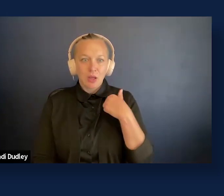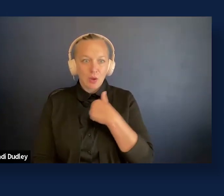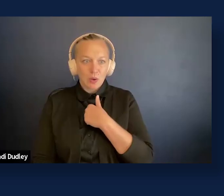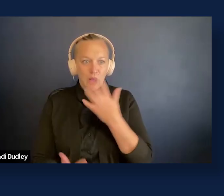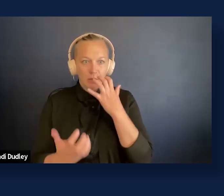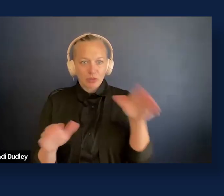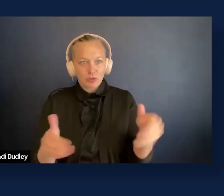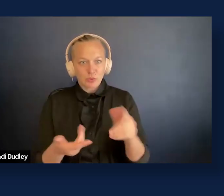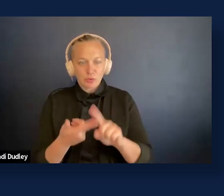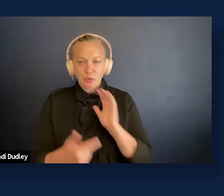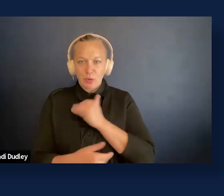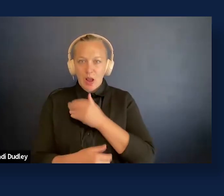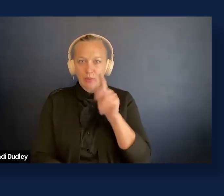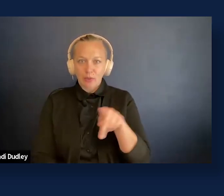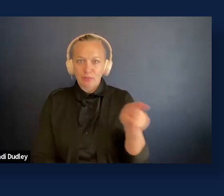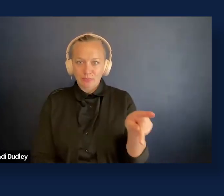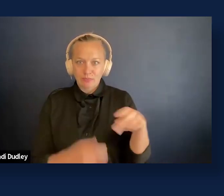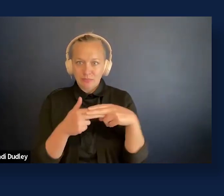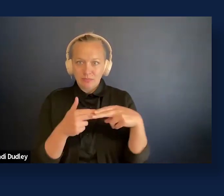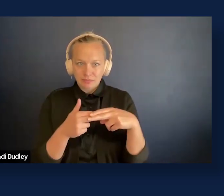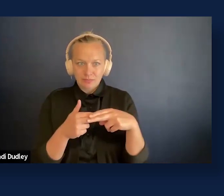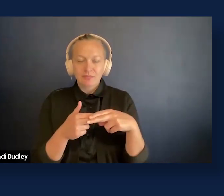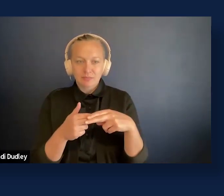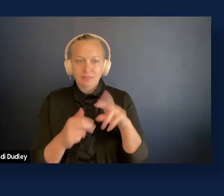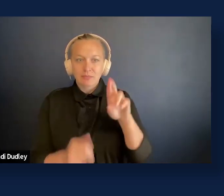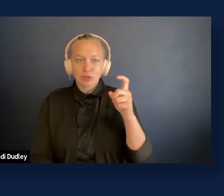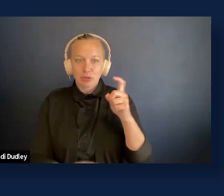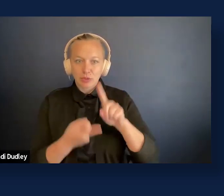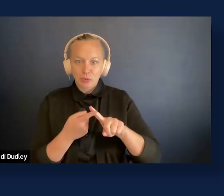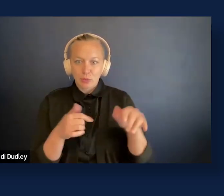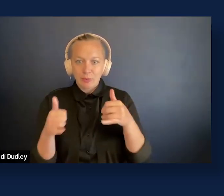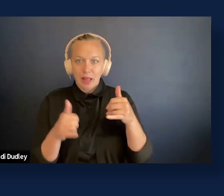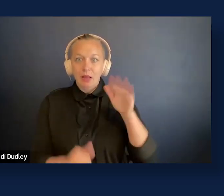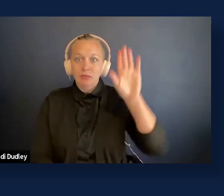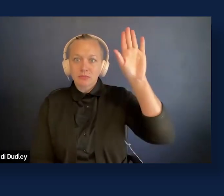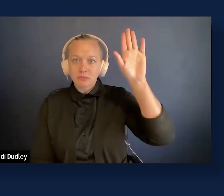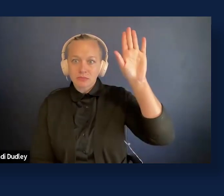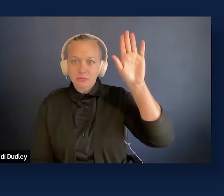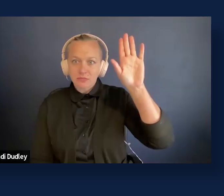Prescription to play, adaptive sports experiences as disability health education for health profession students.